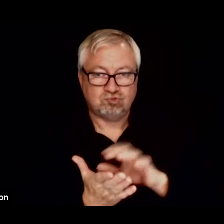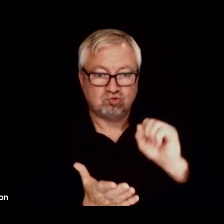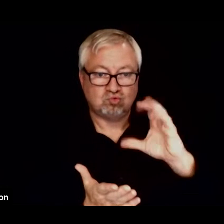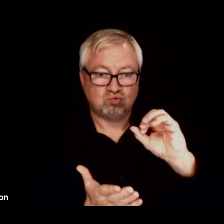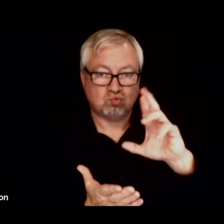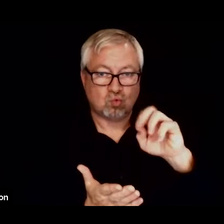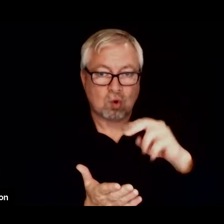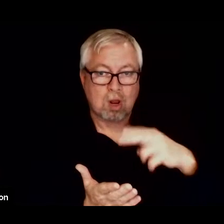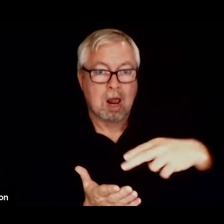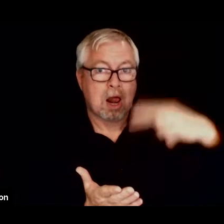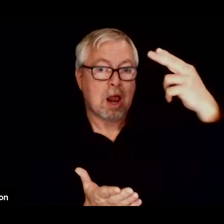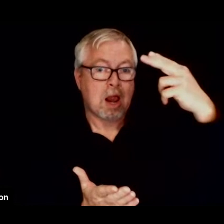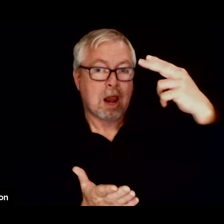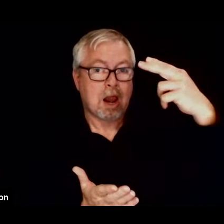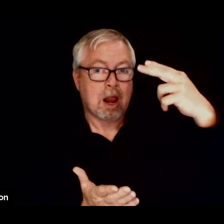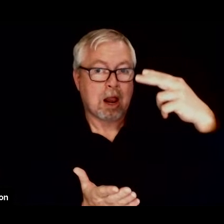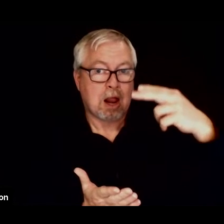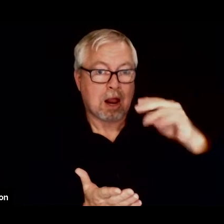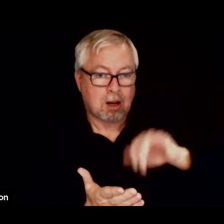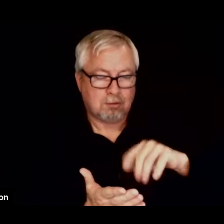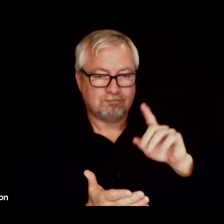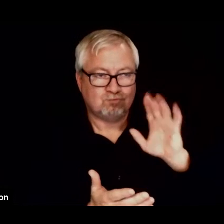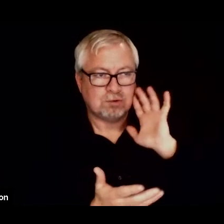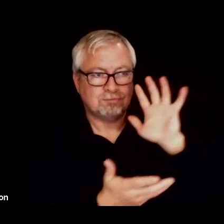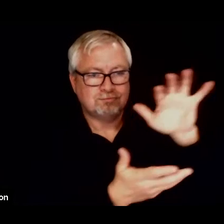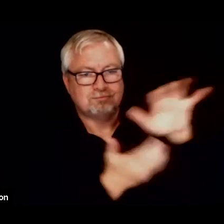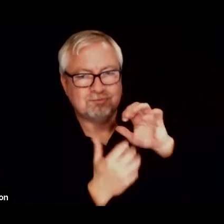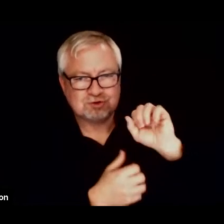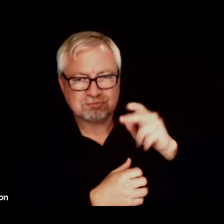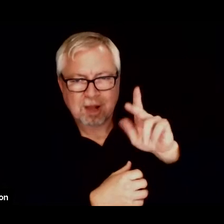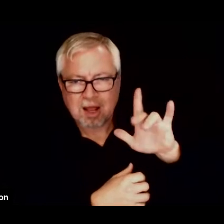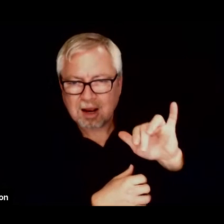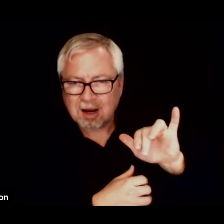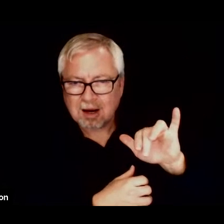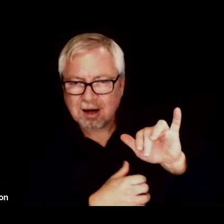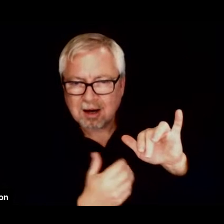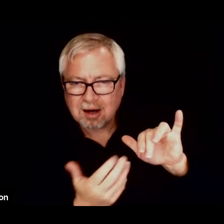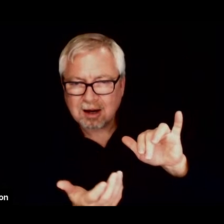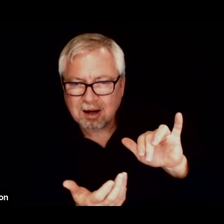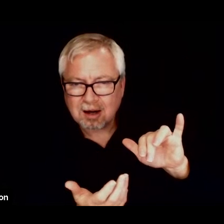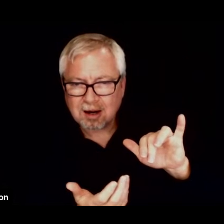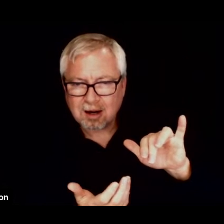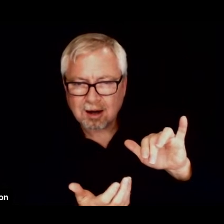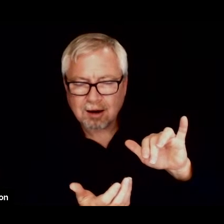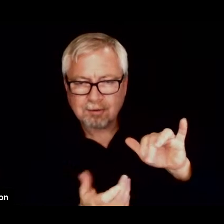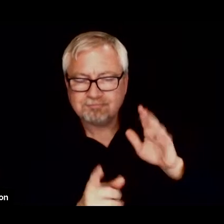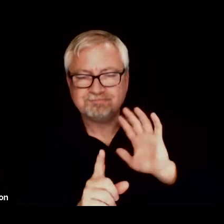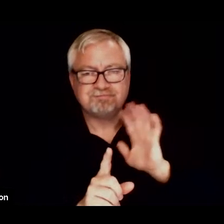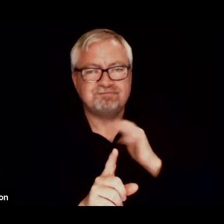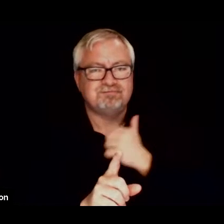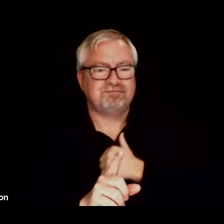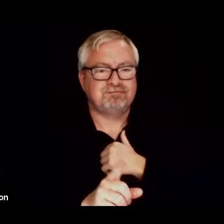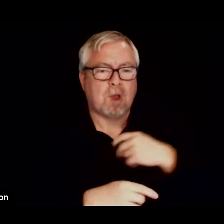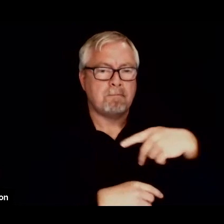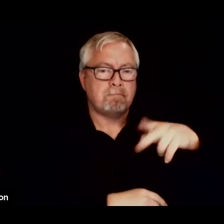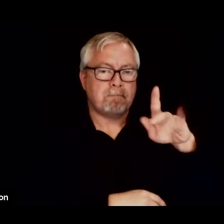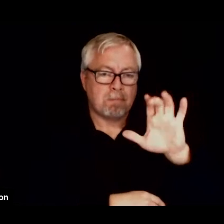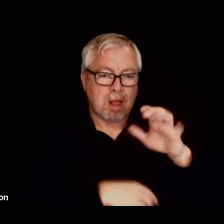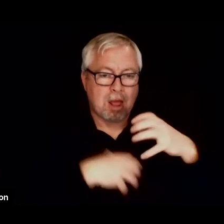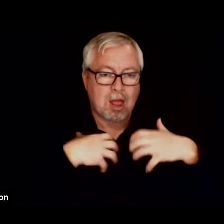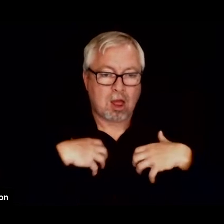if public health will be proactively reaching out to people who might be more disenfranchised